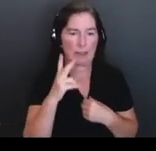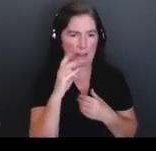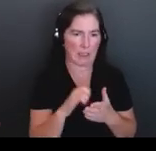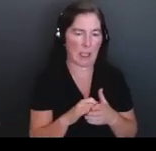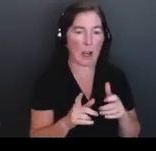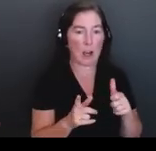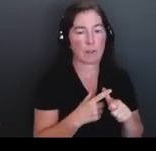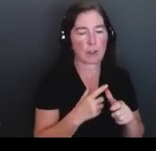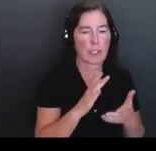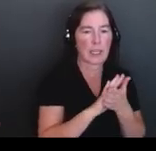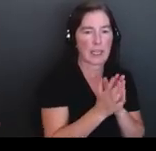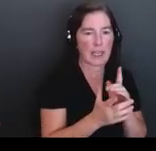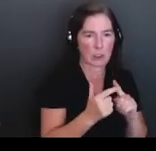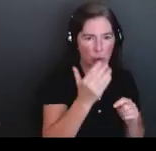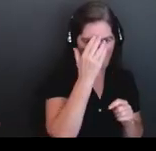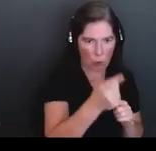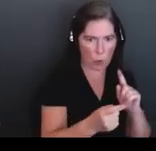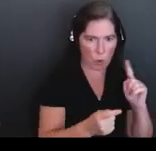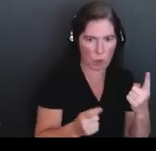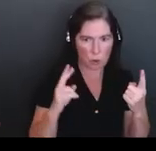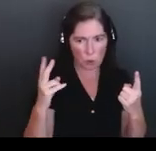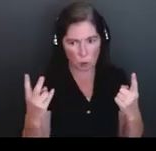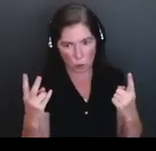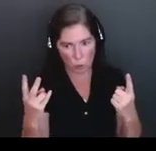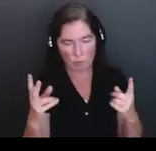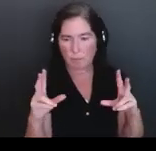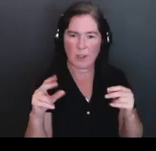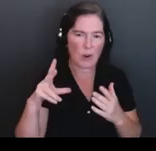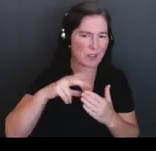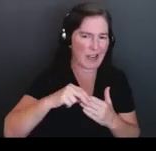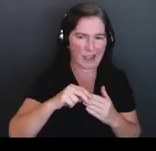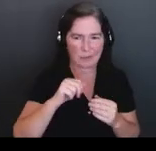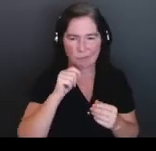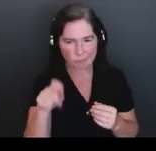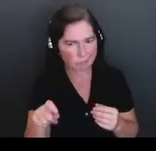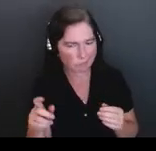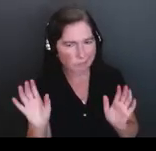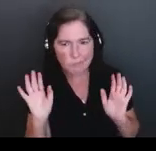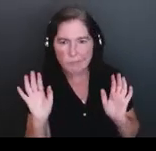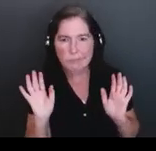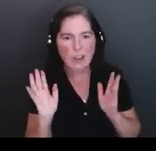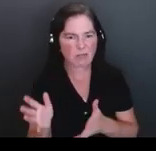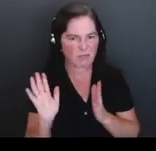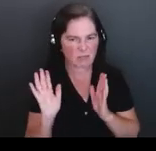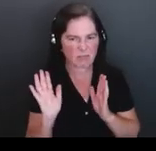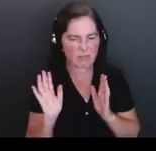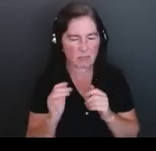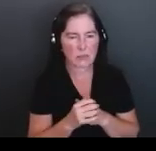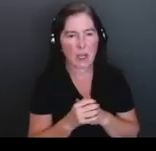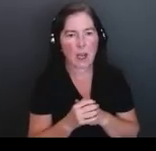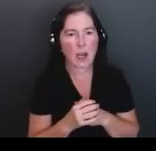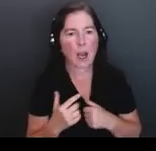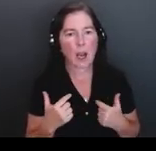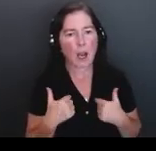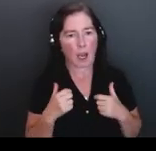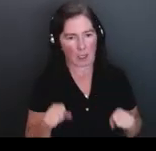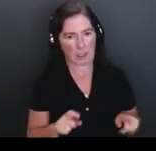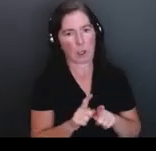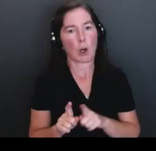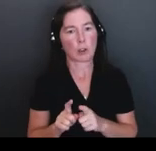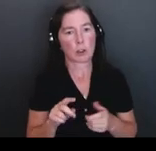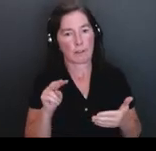things you want to cover.